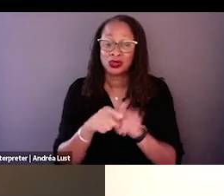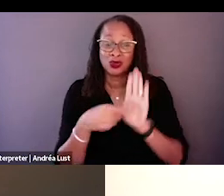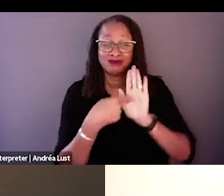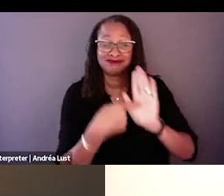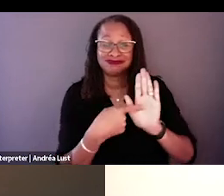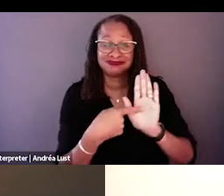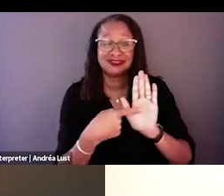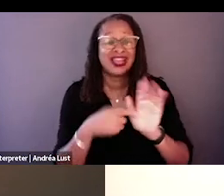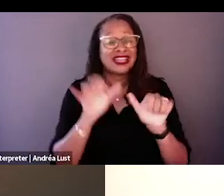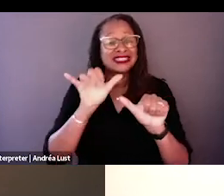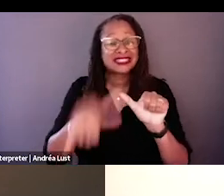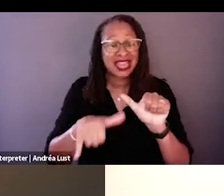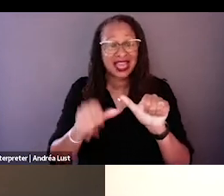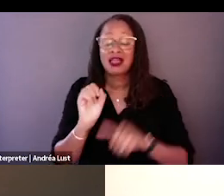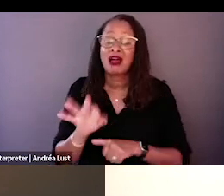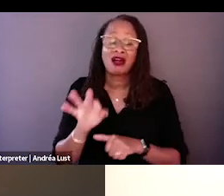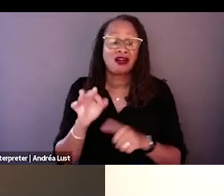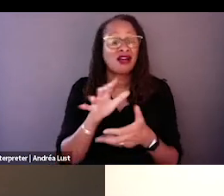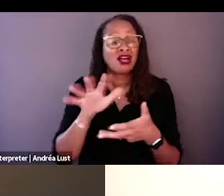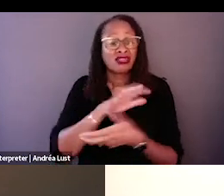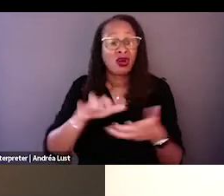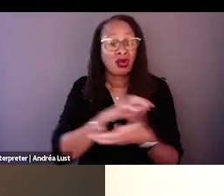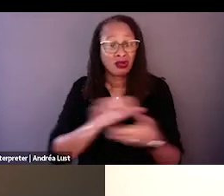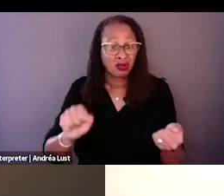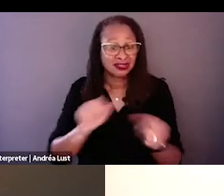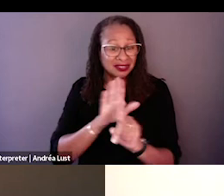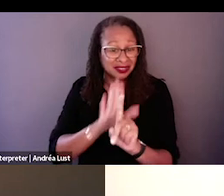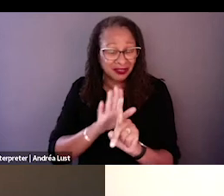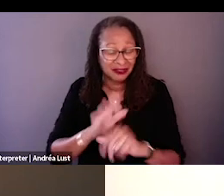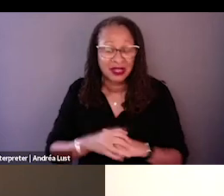Ella Taylor: You're Dutch.